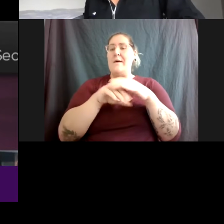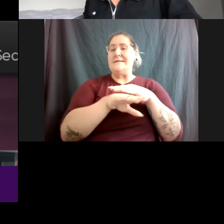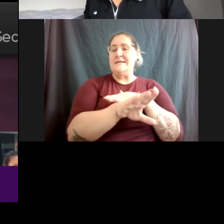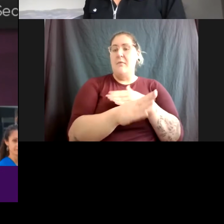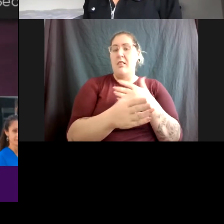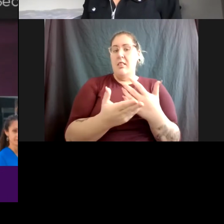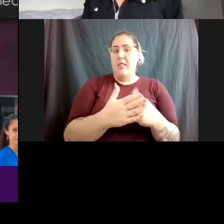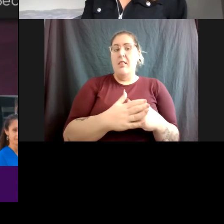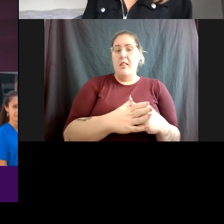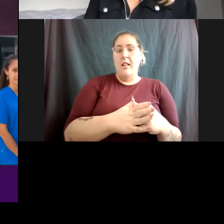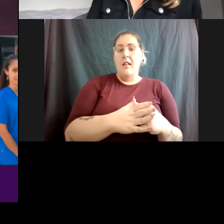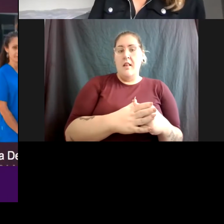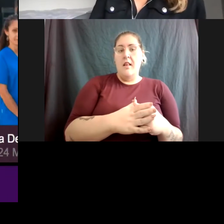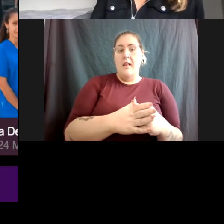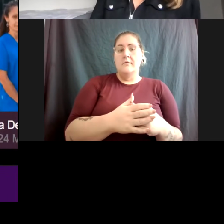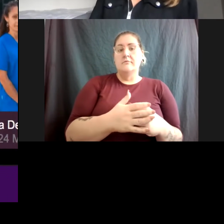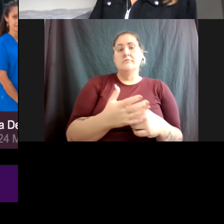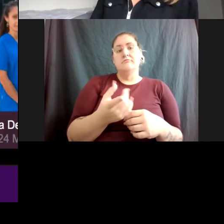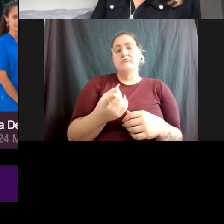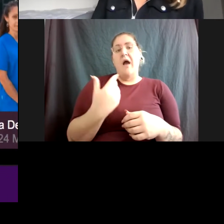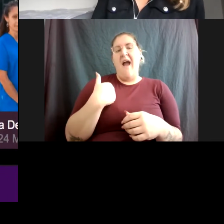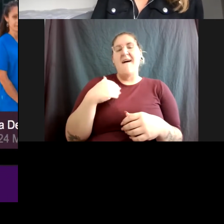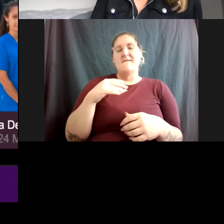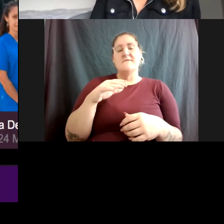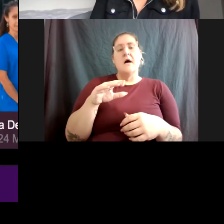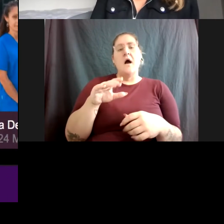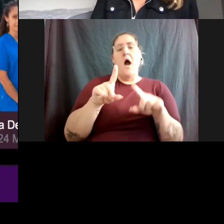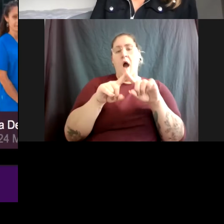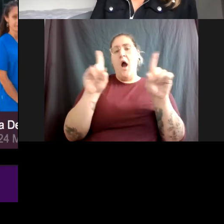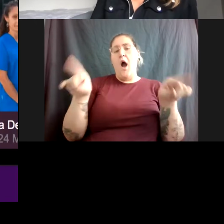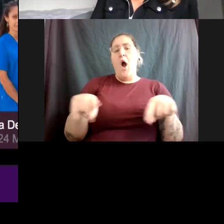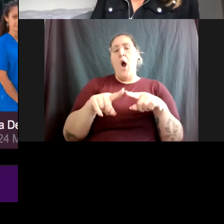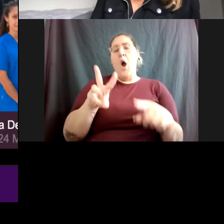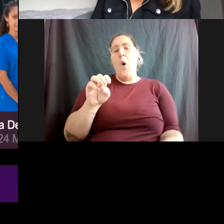around the screen, it is a TV show website, so we go down to the TV show is called Breaking